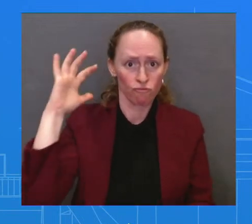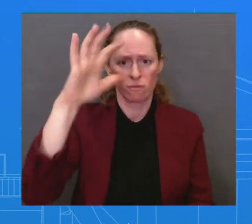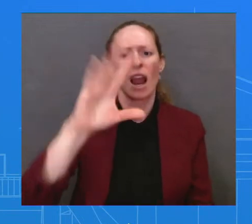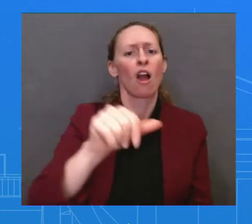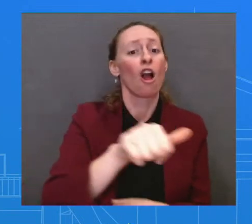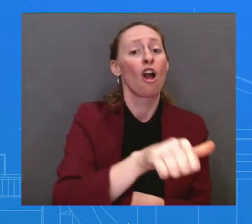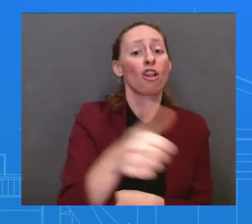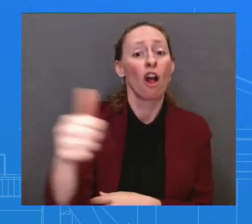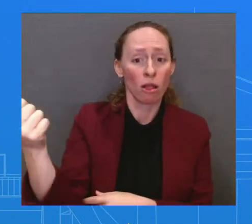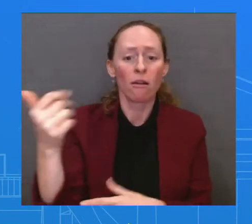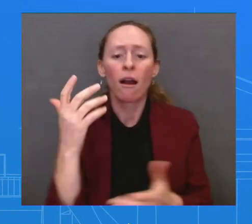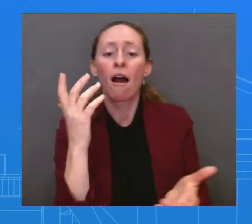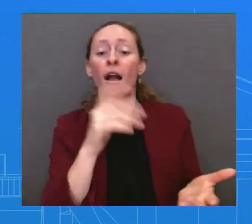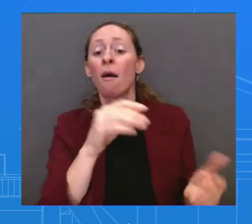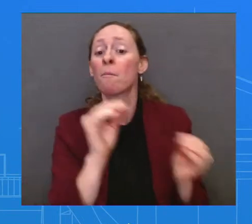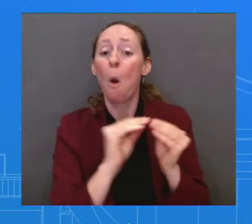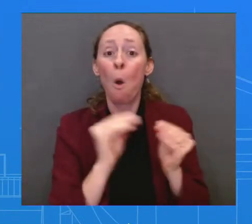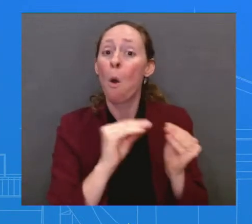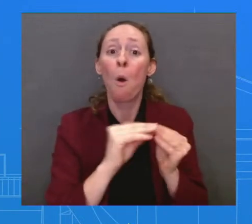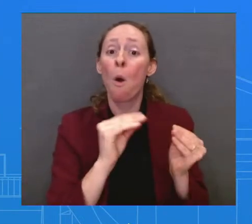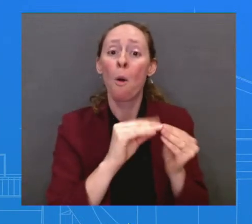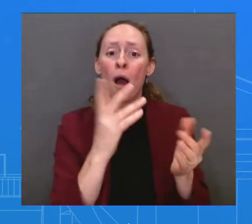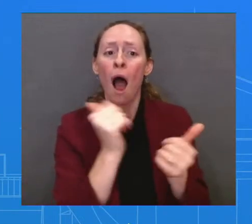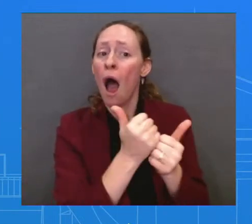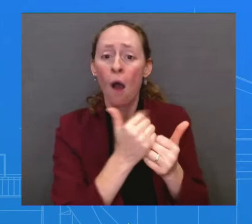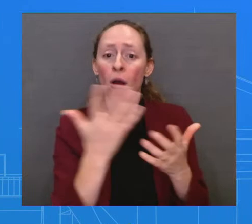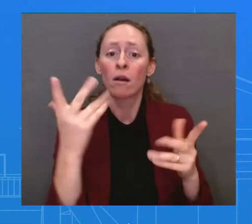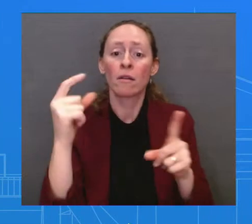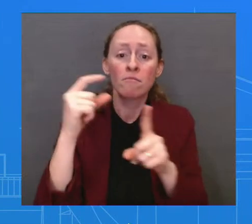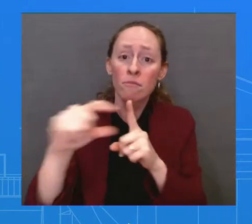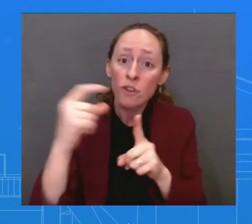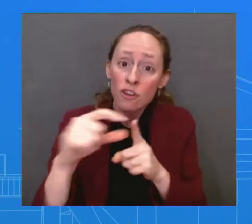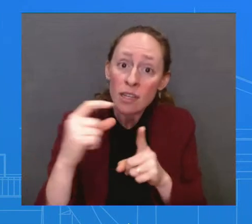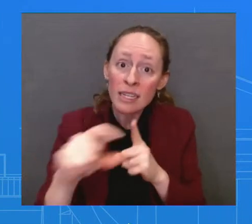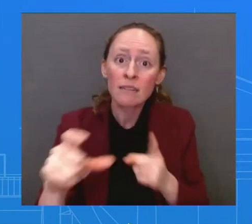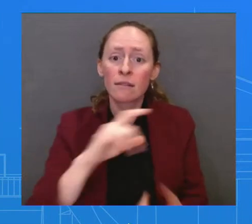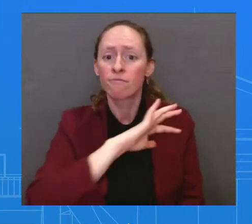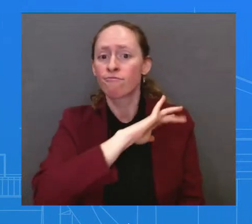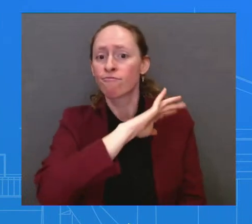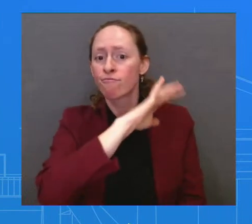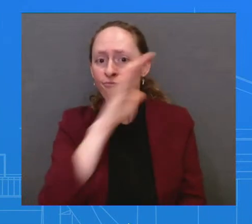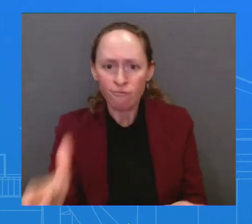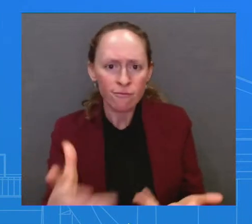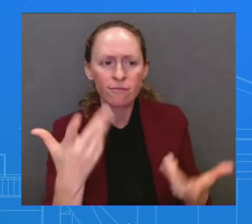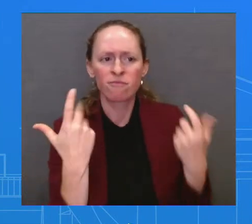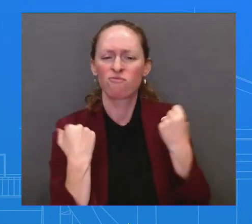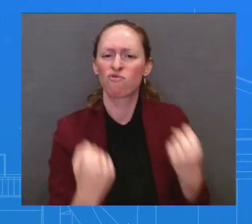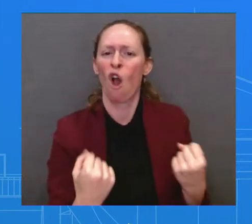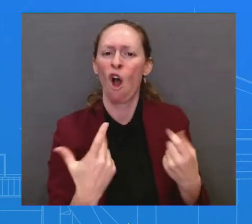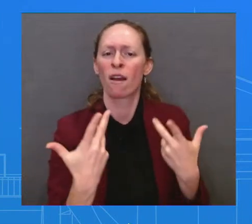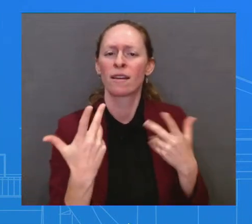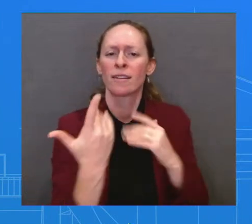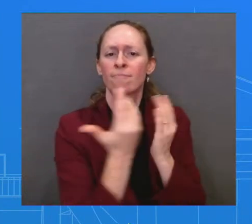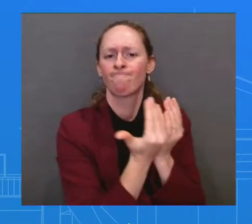for U.S.-provided HIMARS systems, anti-armor capabilities, artillery, ammunition, and more DPICMs,